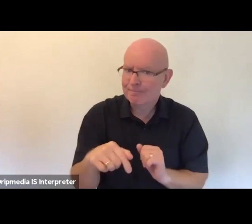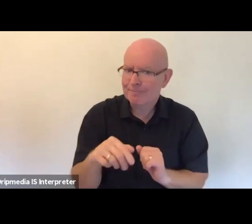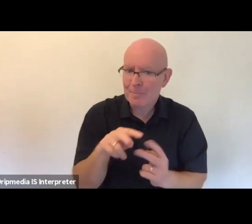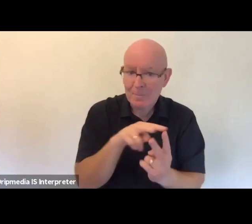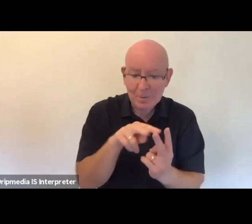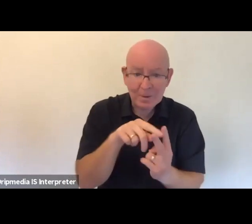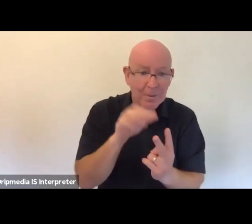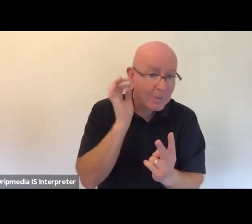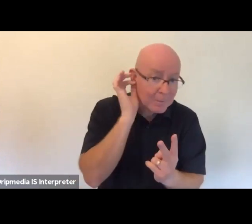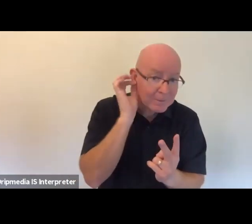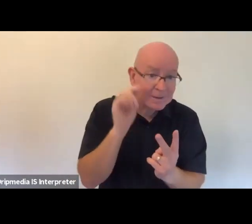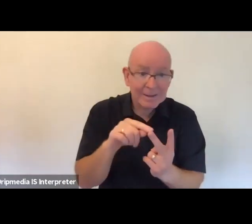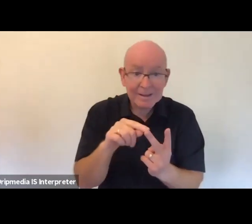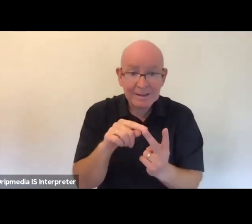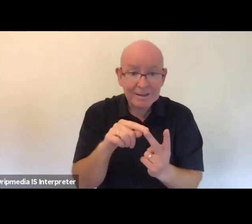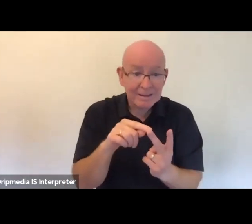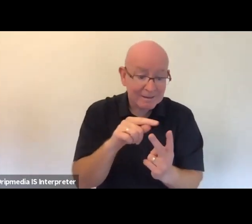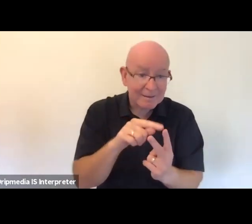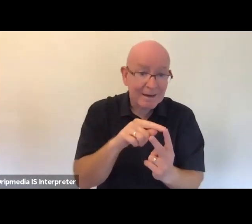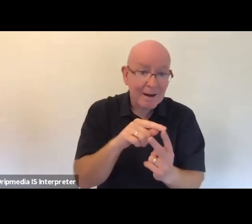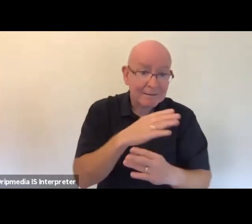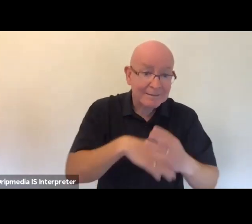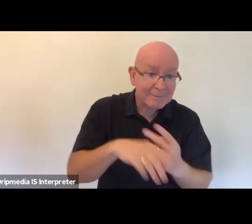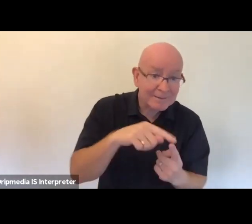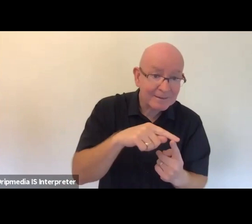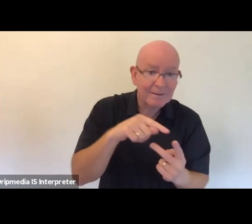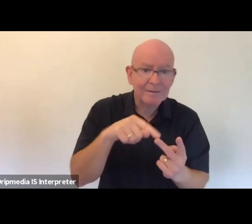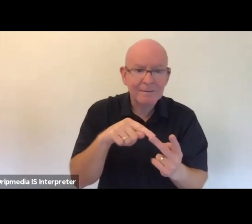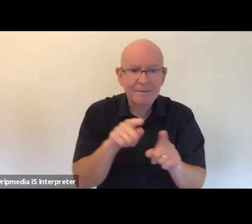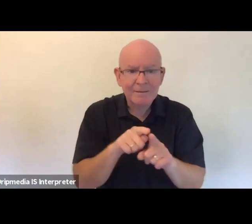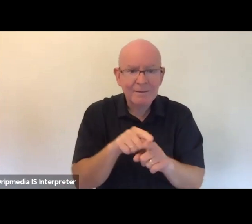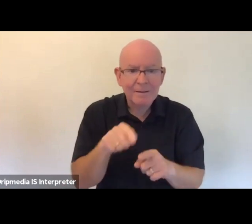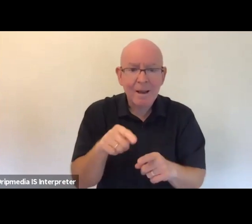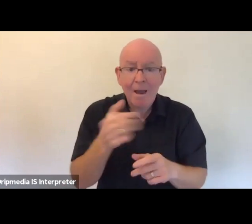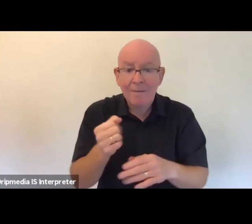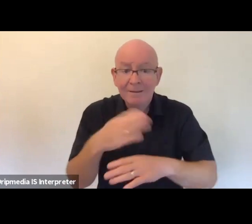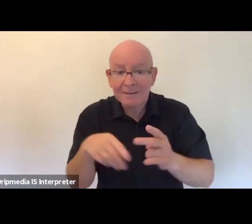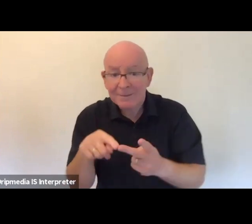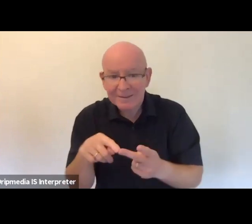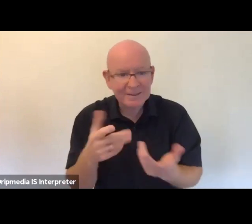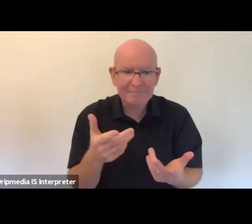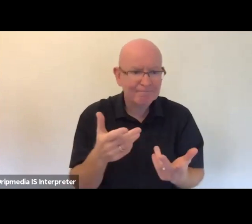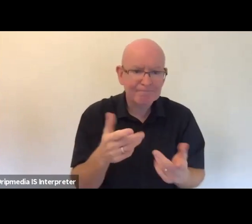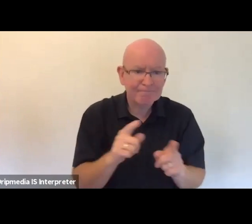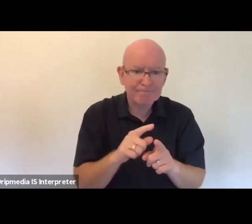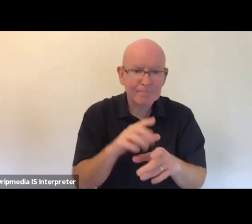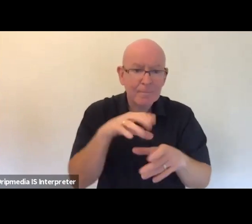To the social protection programme in our analysis, what we’ve found was for women with disabilities specifically.